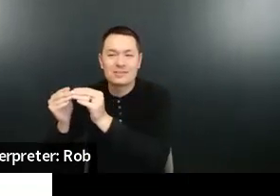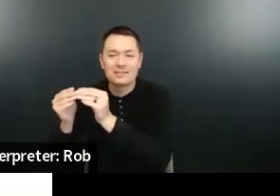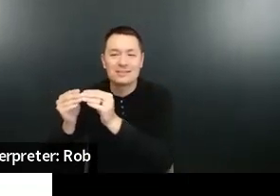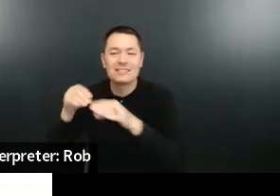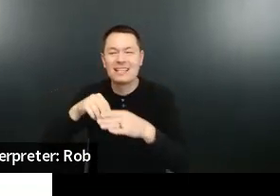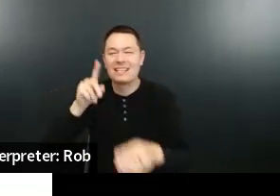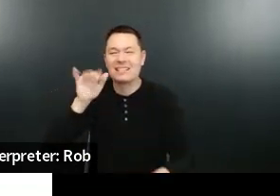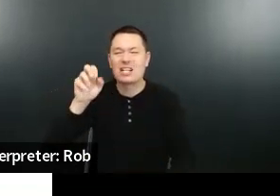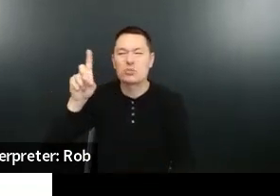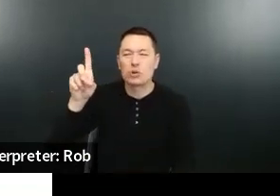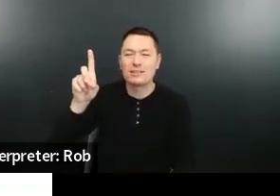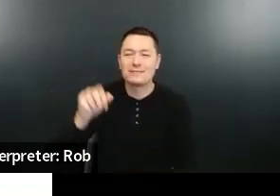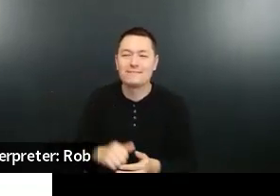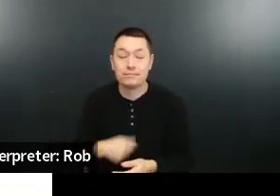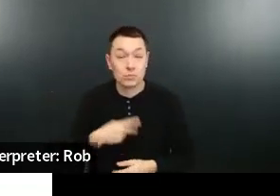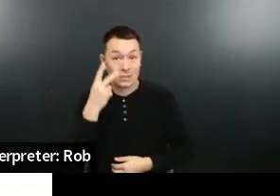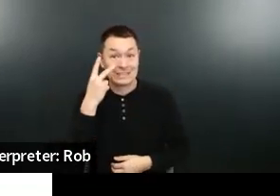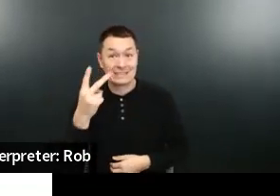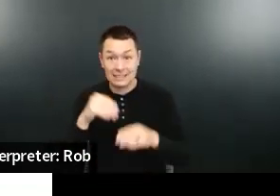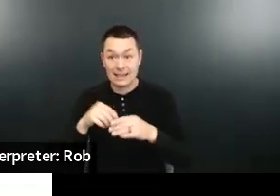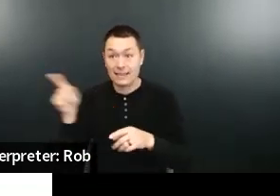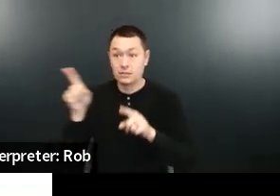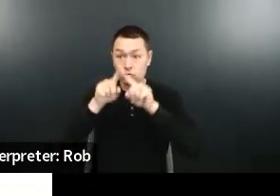So as you can see in the screen to others, I